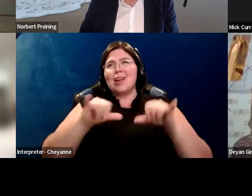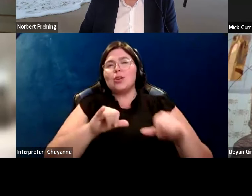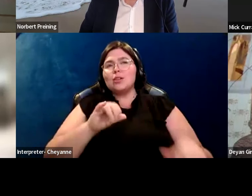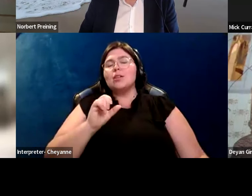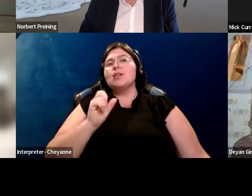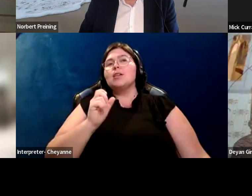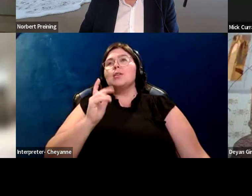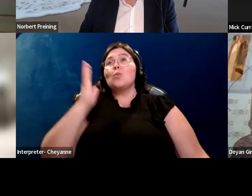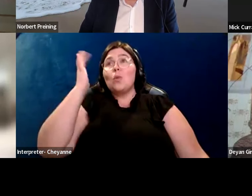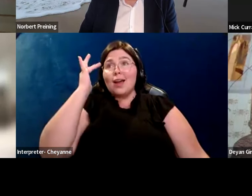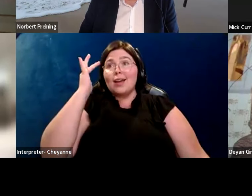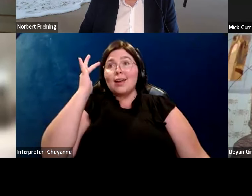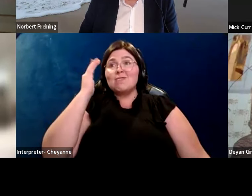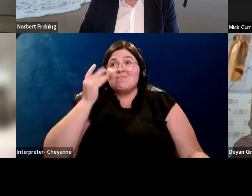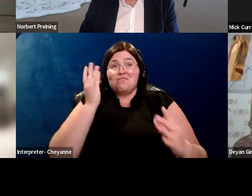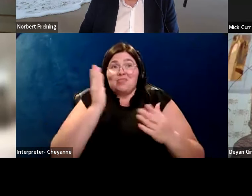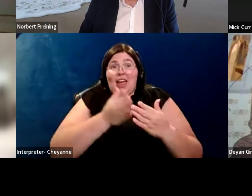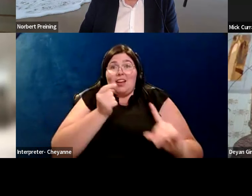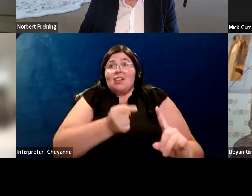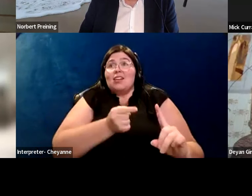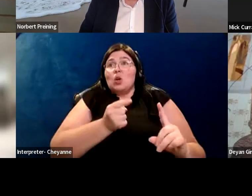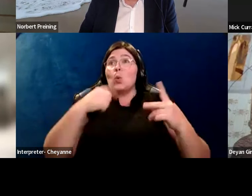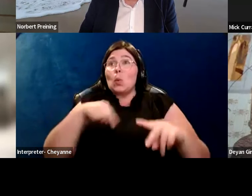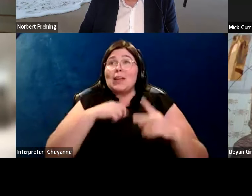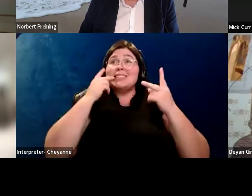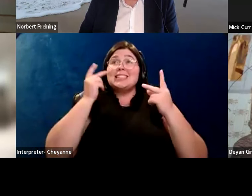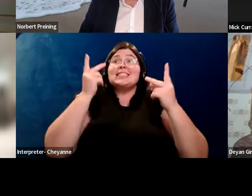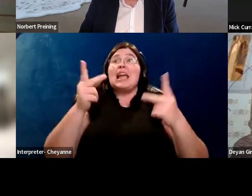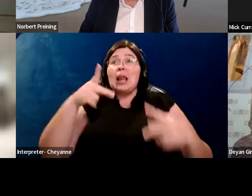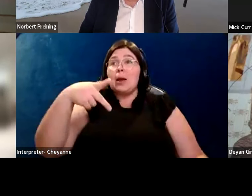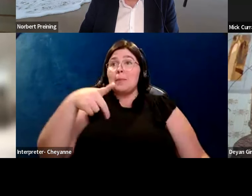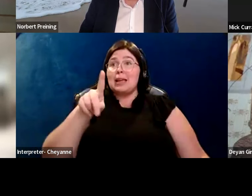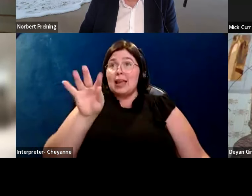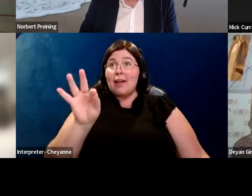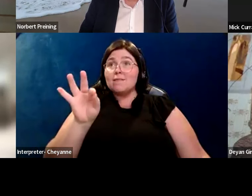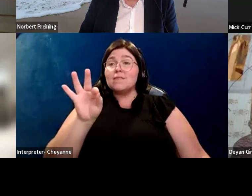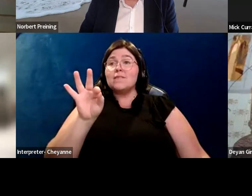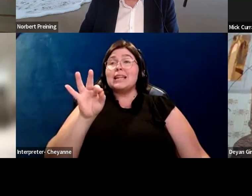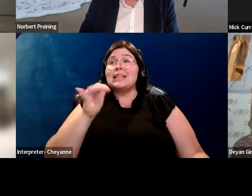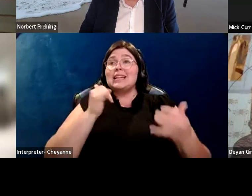Because at the end, we have seen that PDF is still, till today,